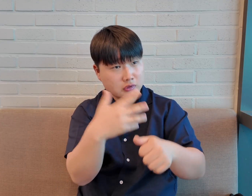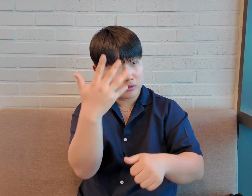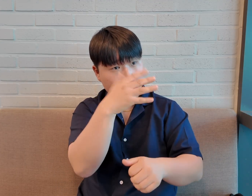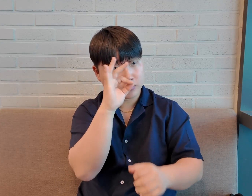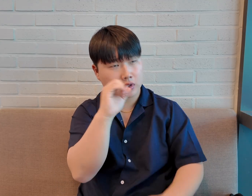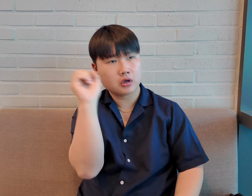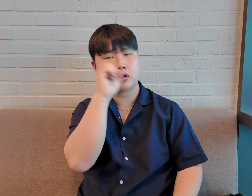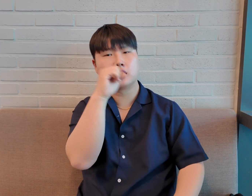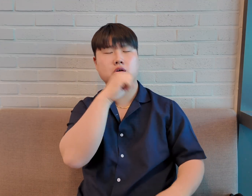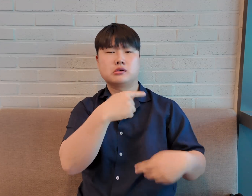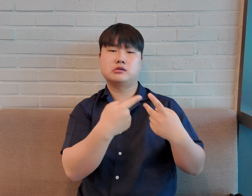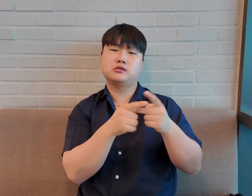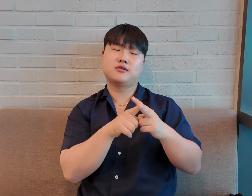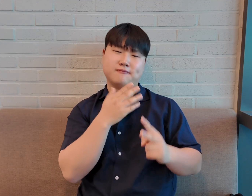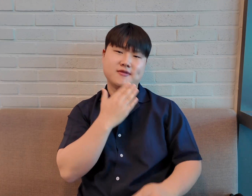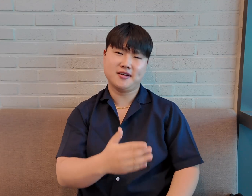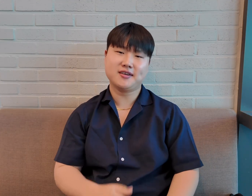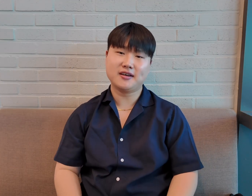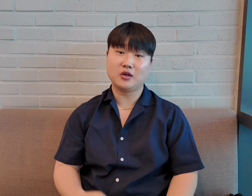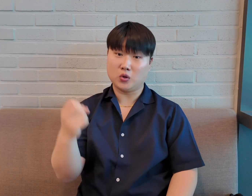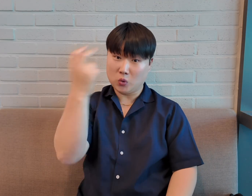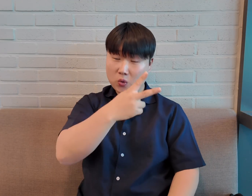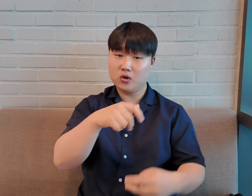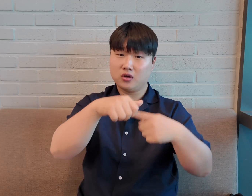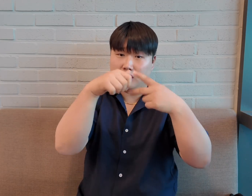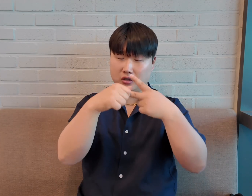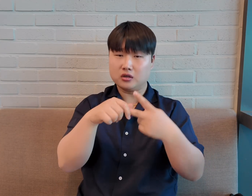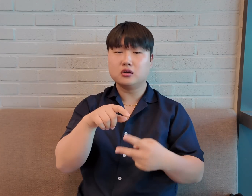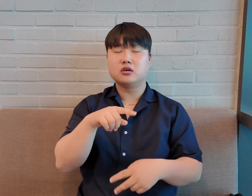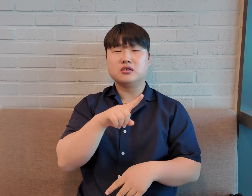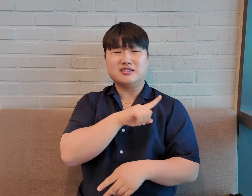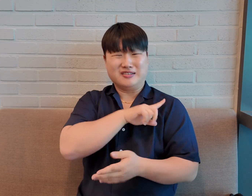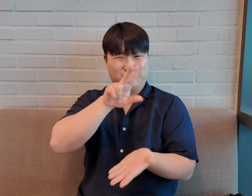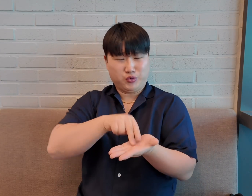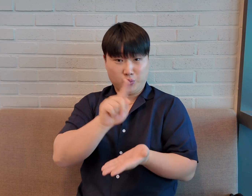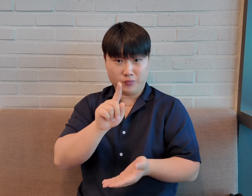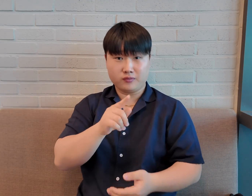you will see a flow and realize that you will start to understand sign language. Another biggest problem is that you are always